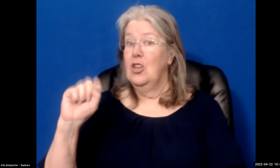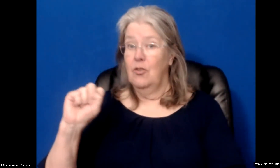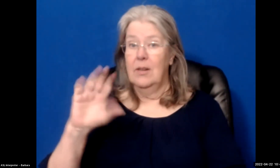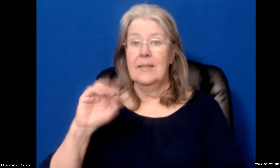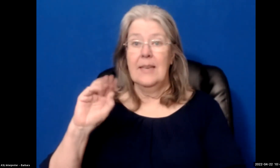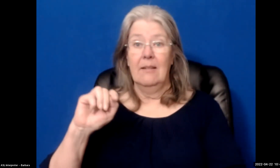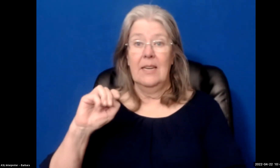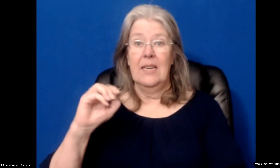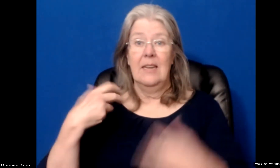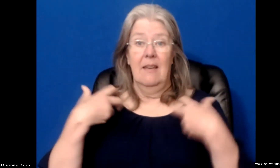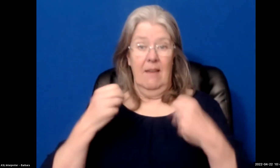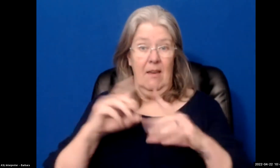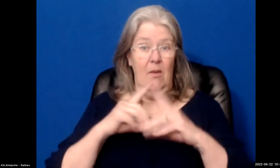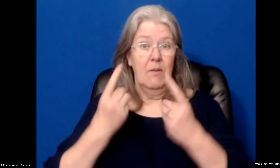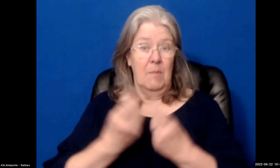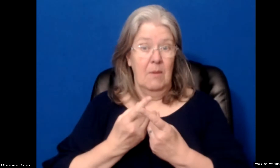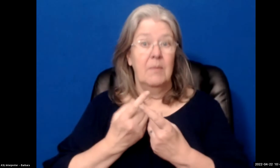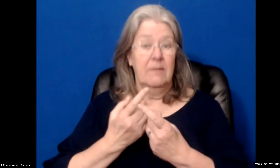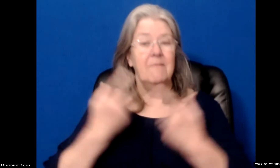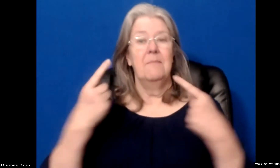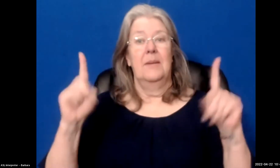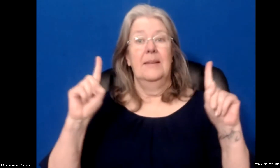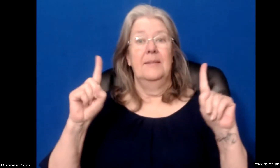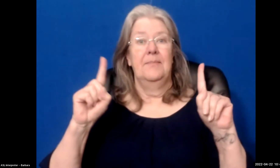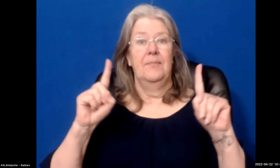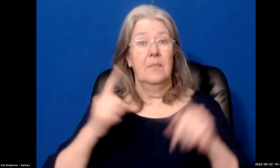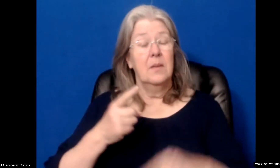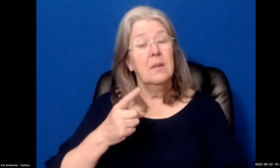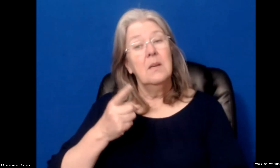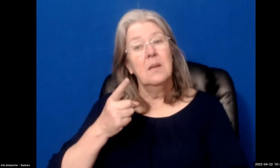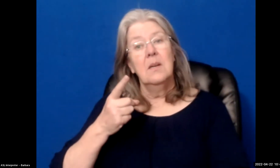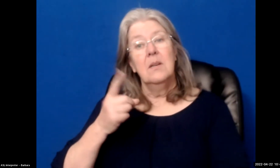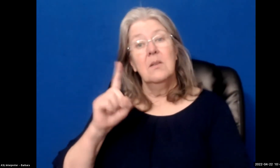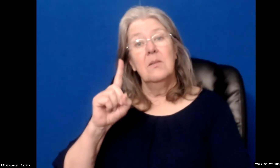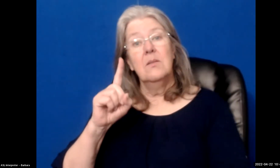Peggy: Now did you get both his shots at the same place, then?